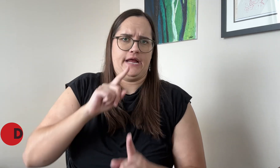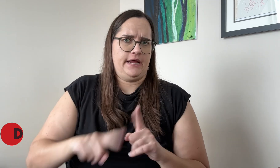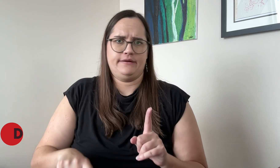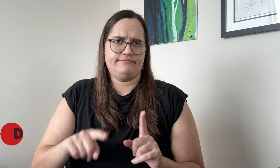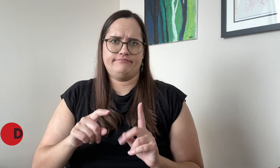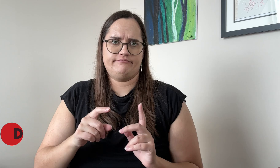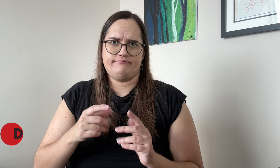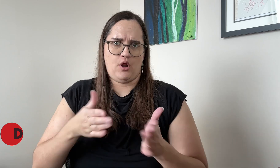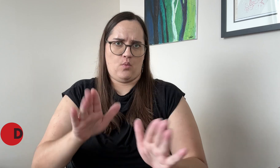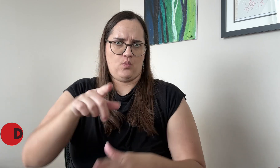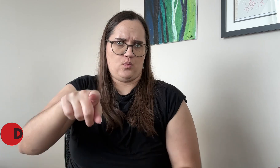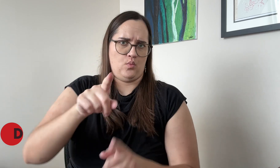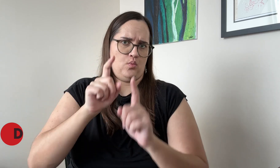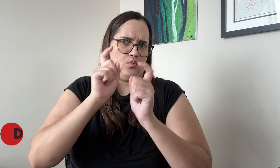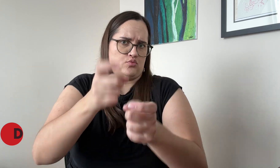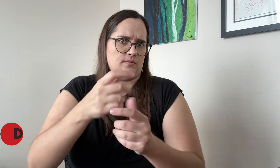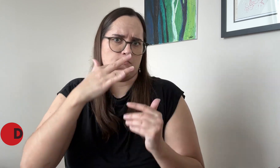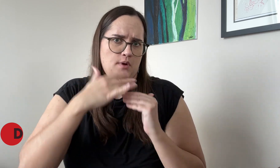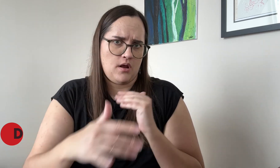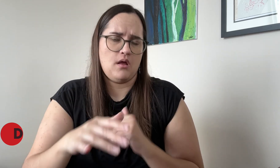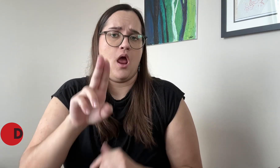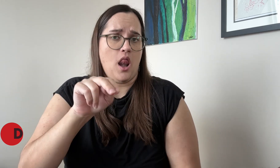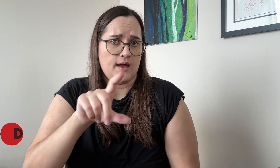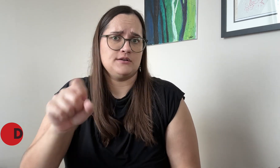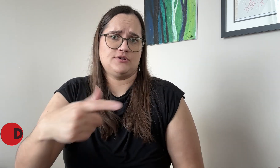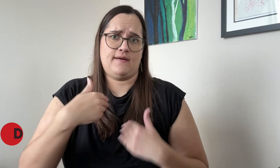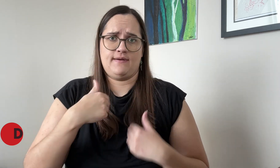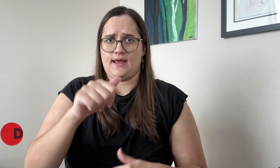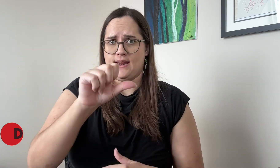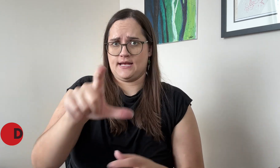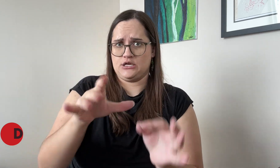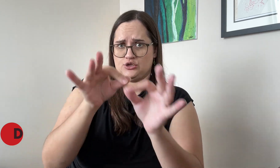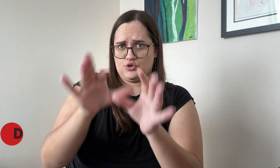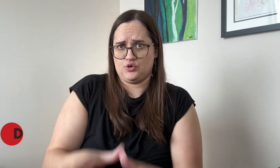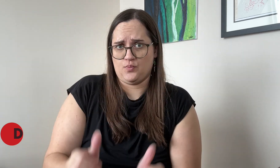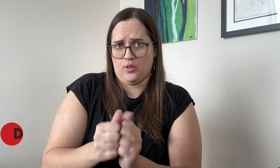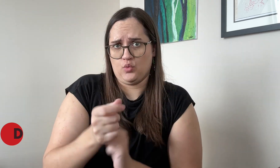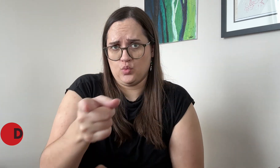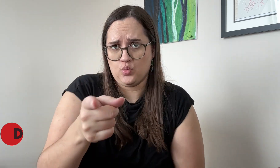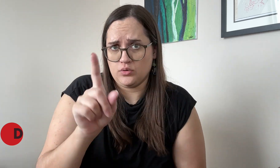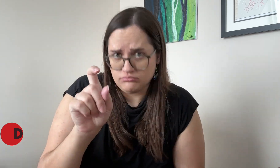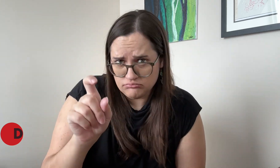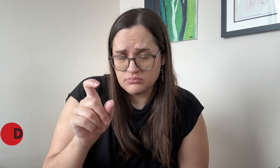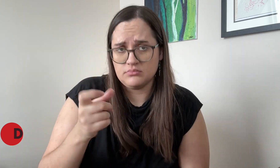we cannot allow you to donate blood unless you have an ASL interpreter with you."